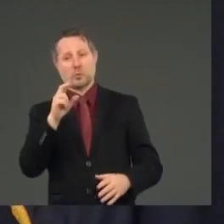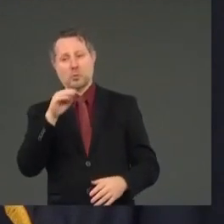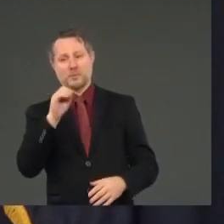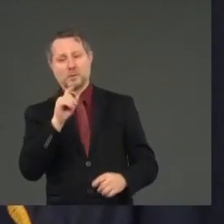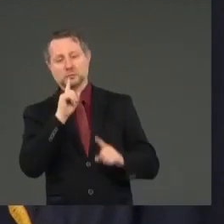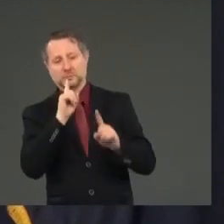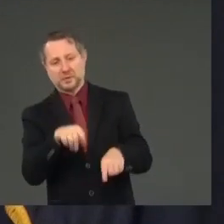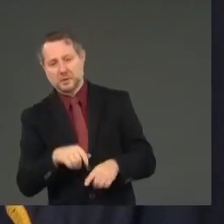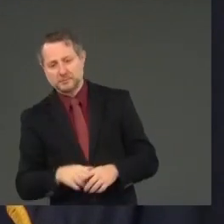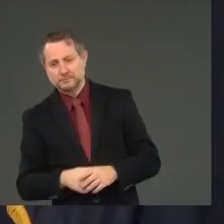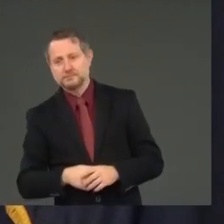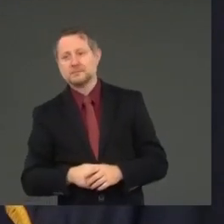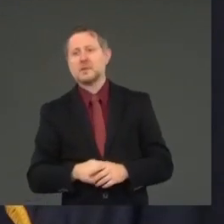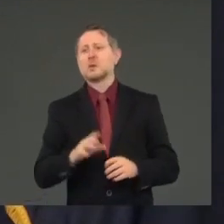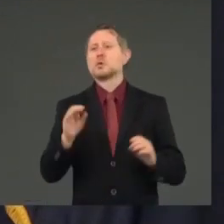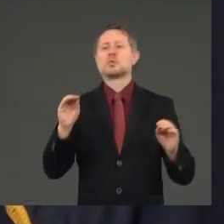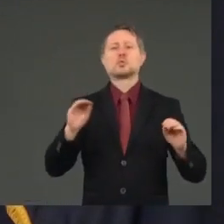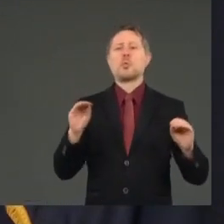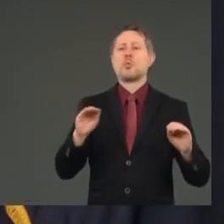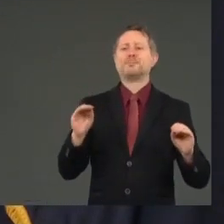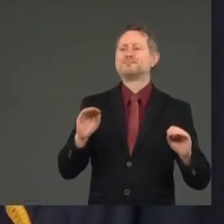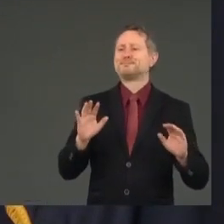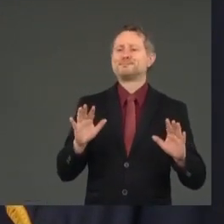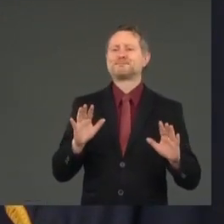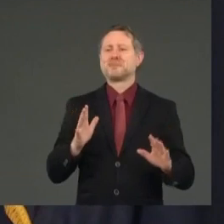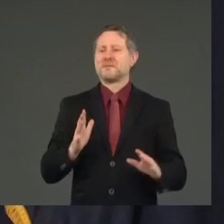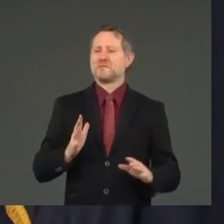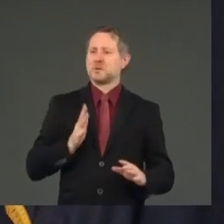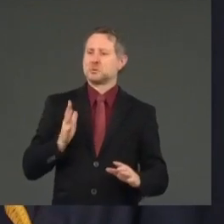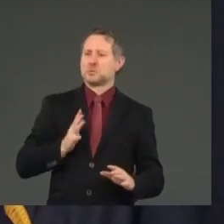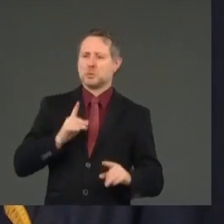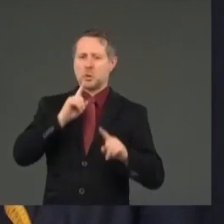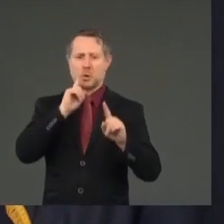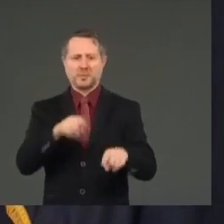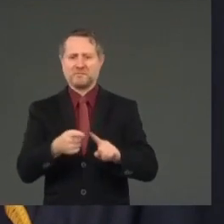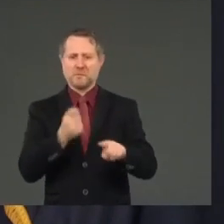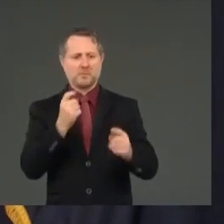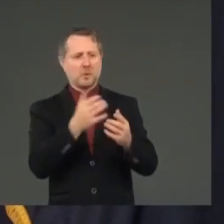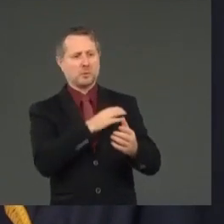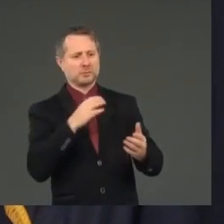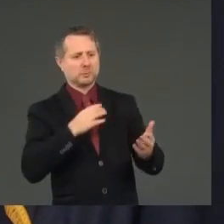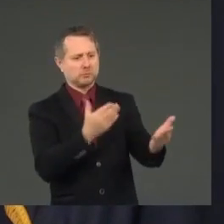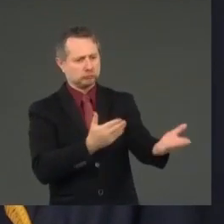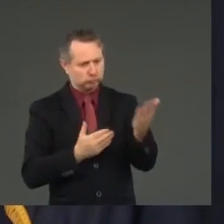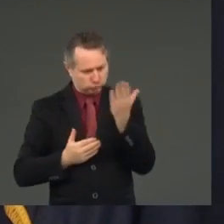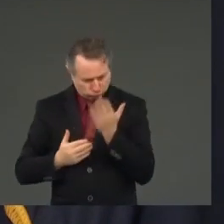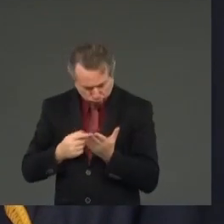DOCUMENT ON THEIR WEBSITE.